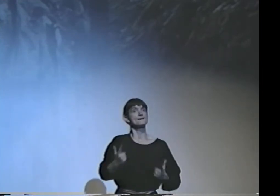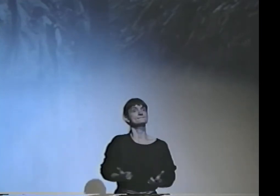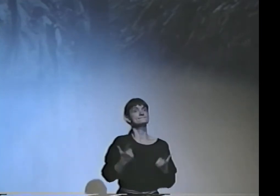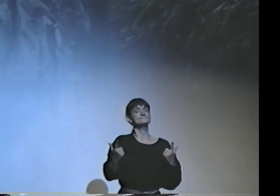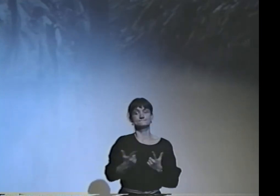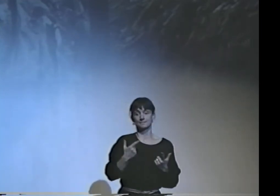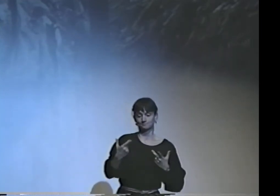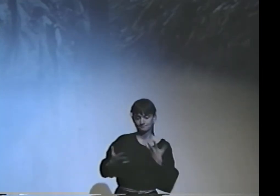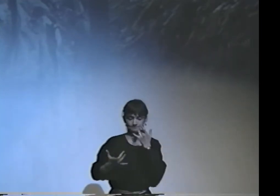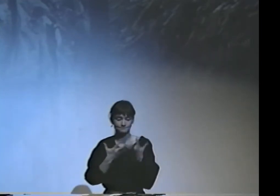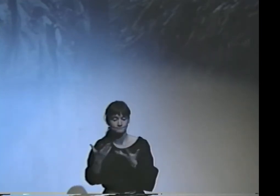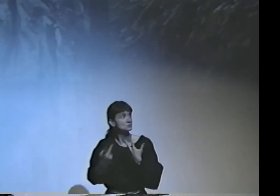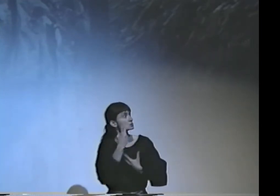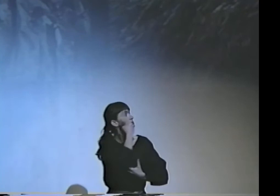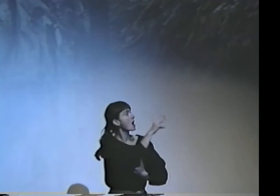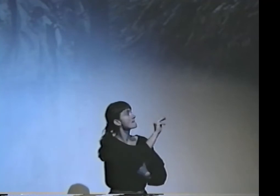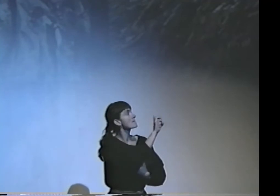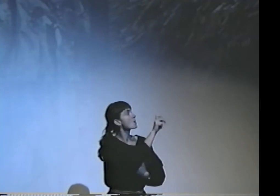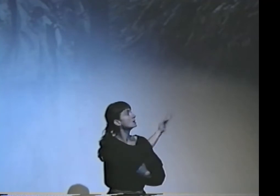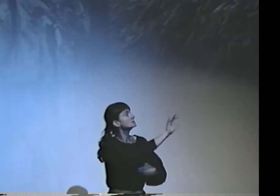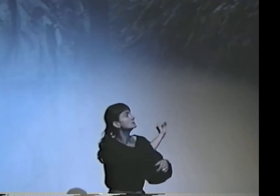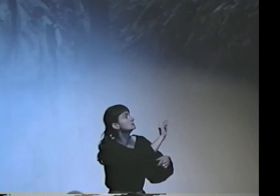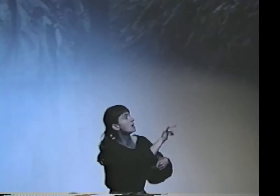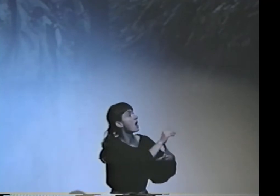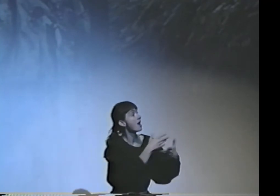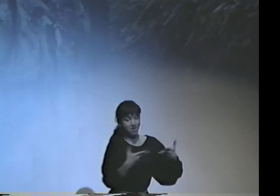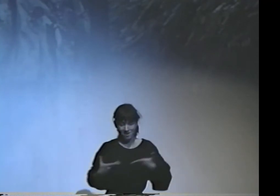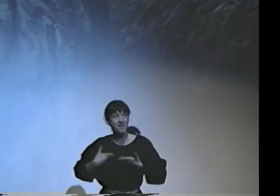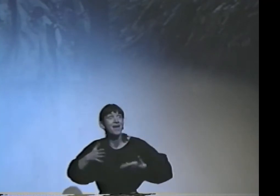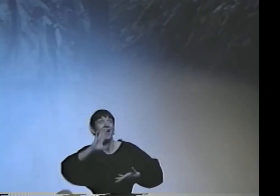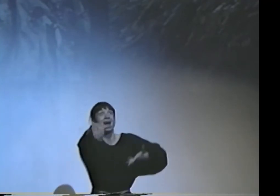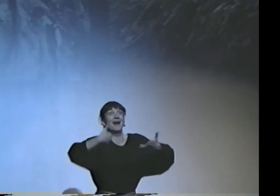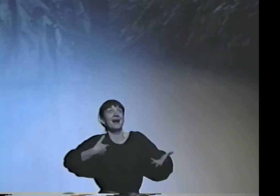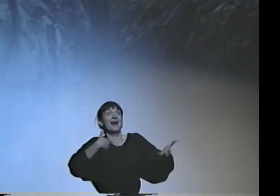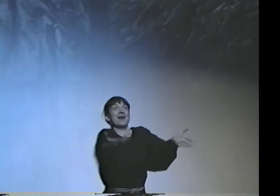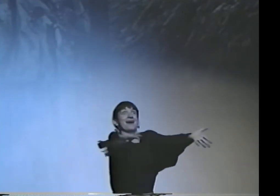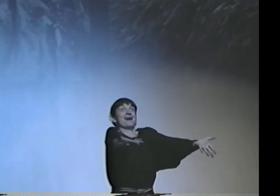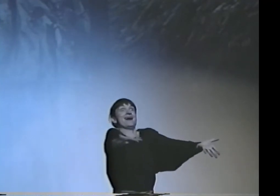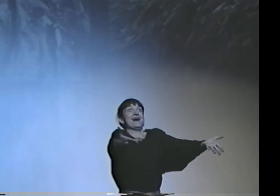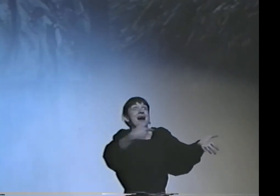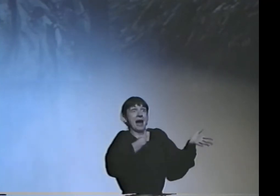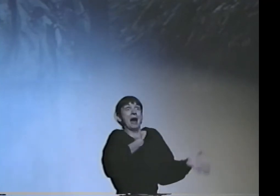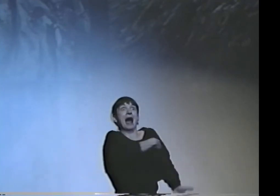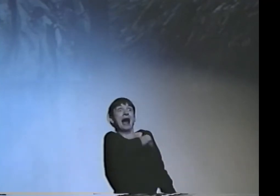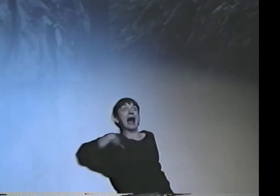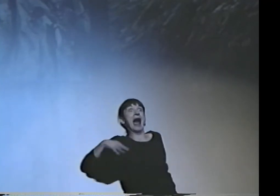DURING THAT TIME IN LIFE, HE SAW MONET'S STYLE AND HE SHOWED HIM HIS WORK AND HE SAID,